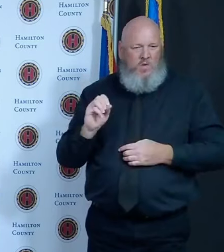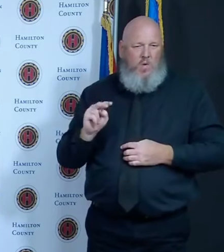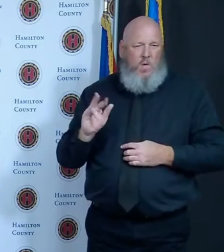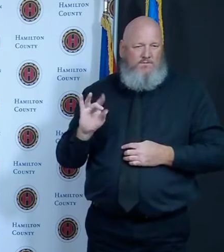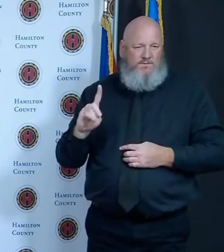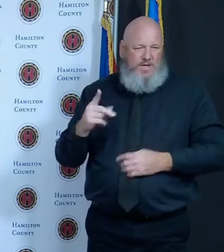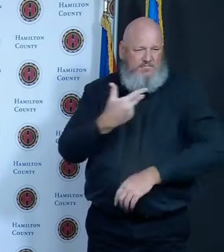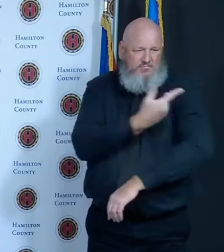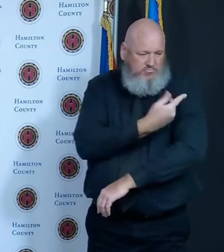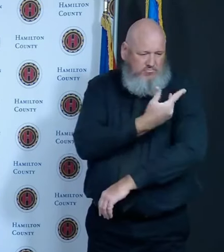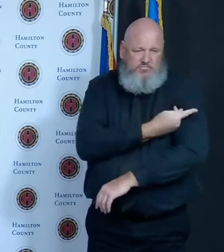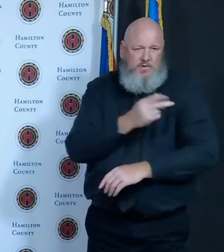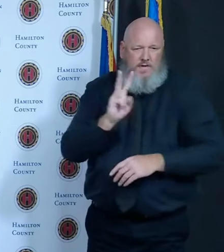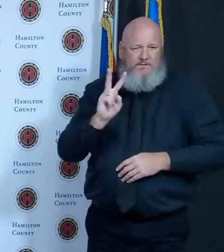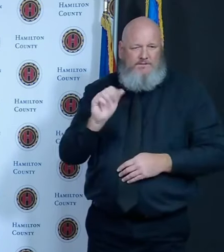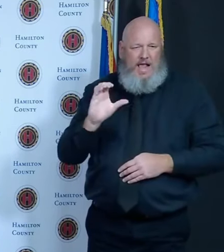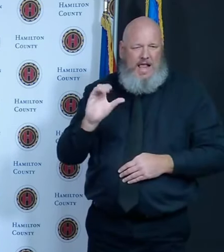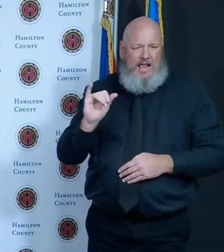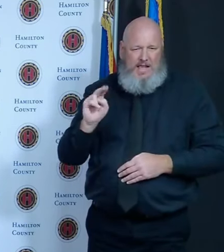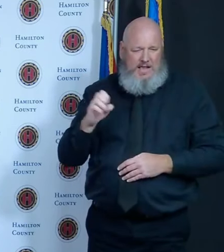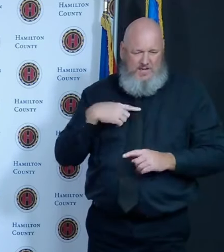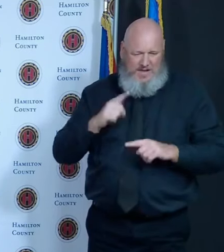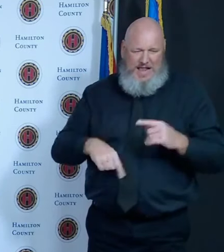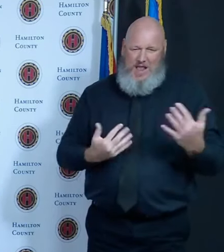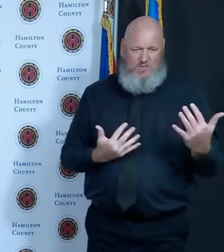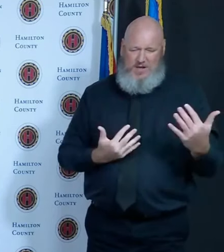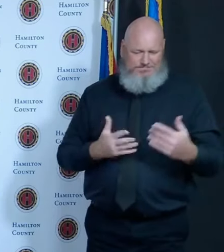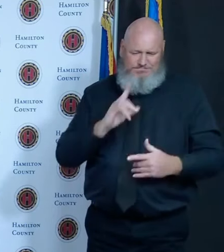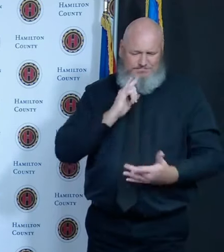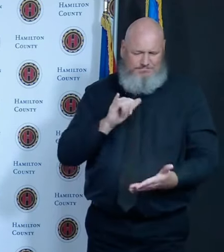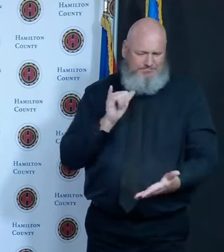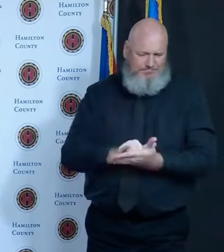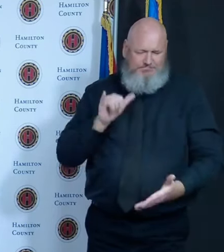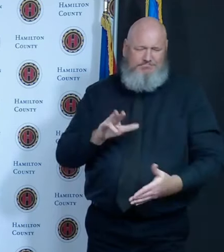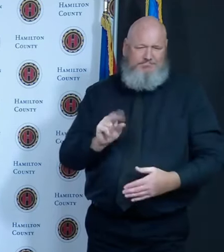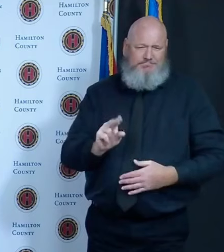need to avoid getting that far so stay tuned as that work begins to emerge